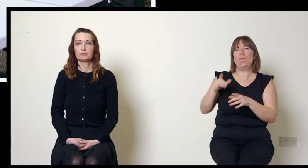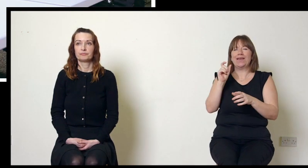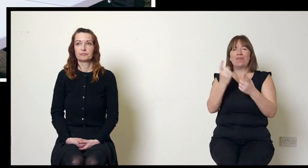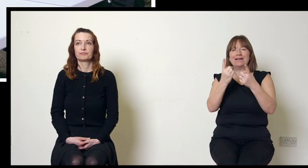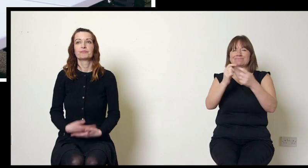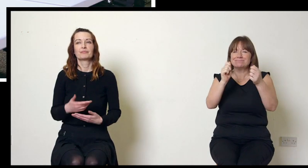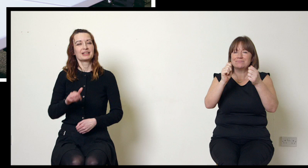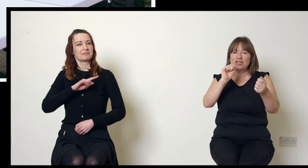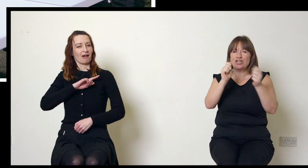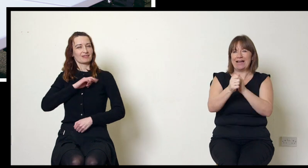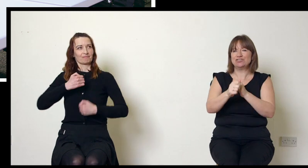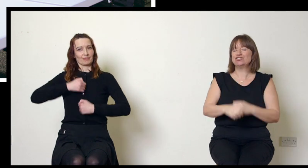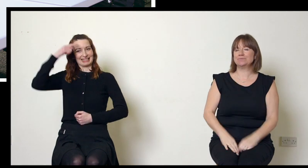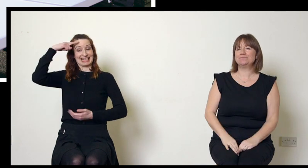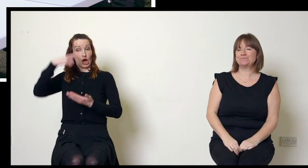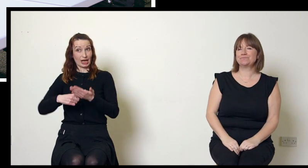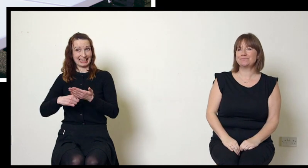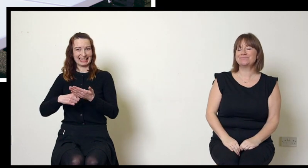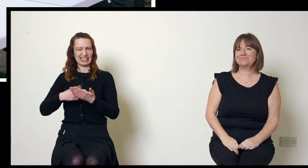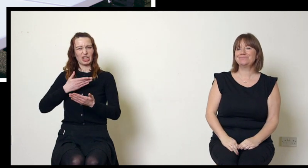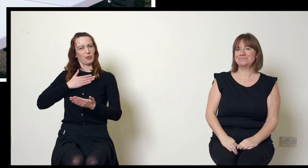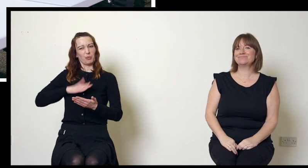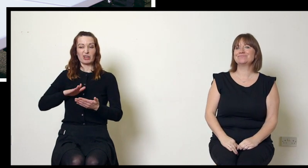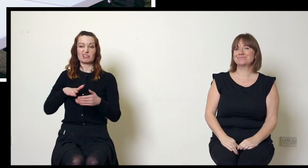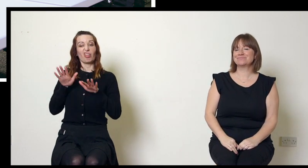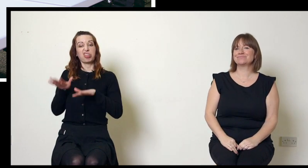Well it’s because we made the decision to not just be a tick box type organisation,